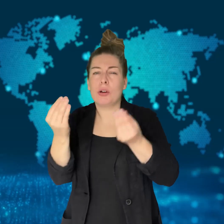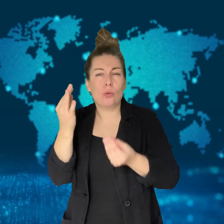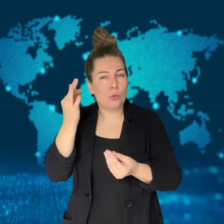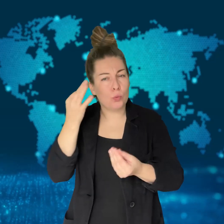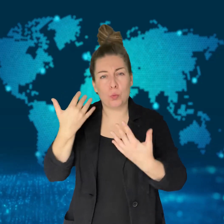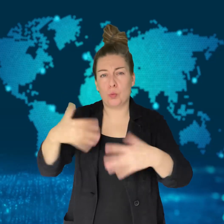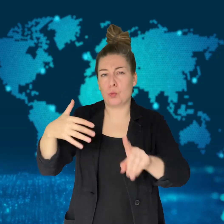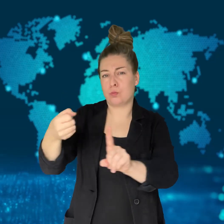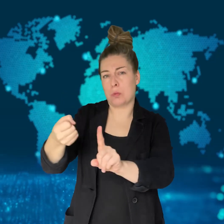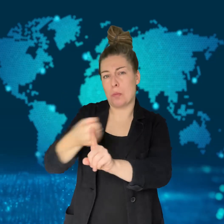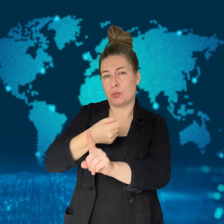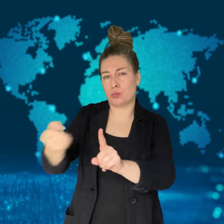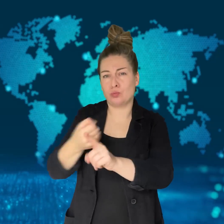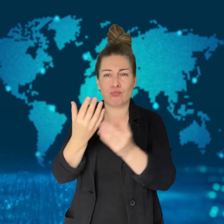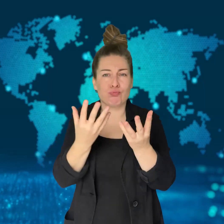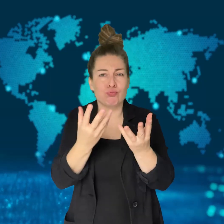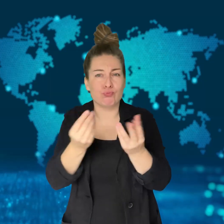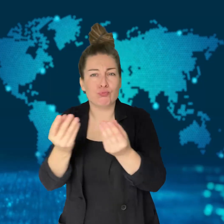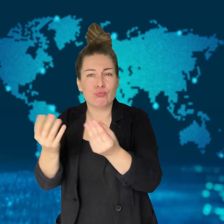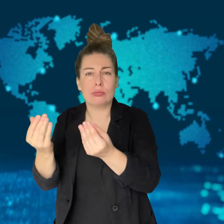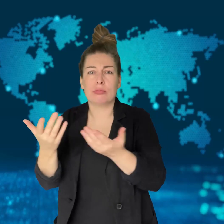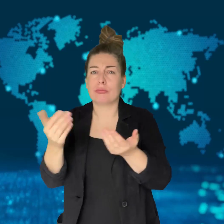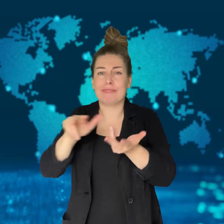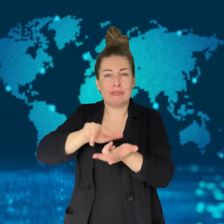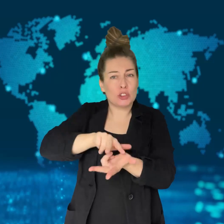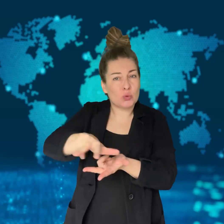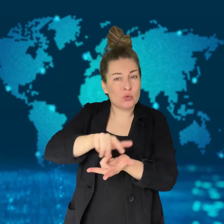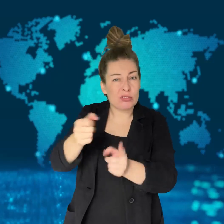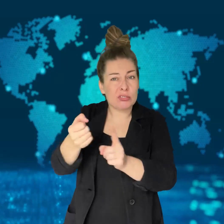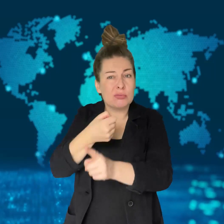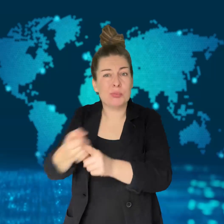removing their veils in protest of